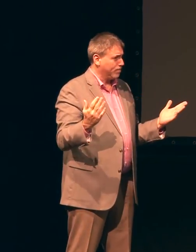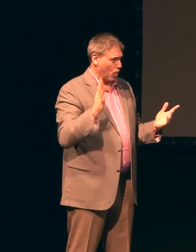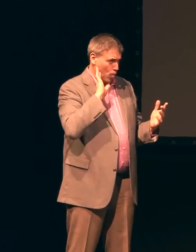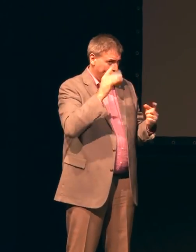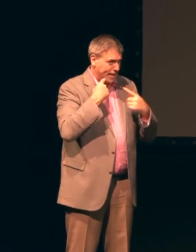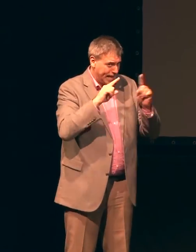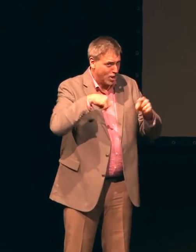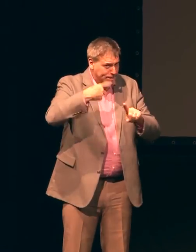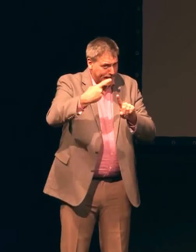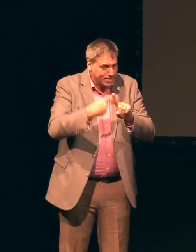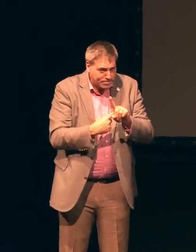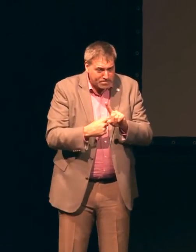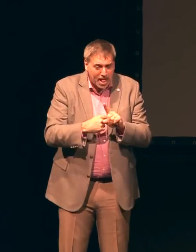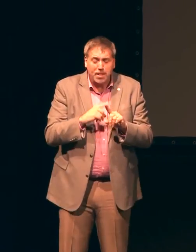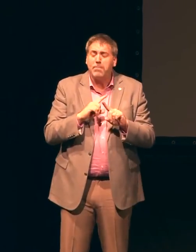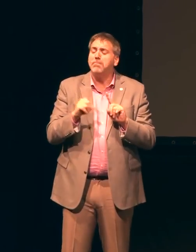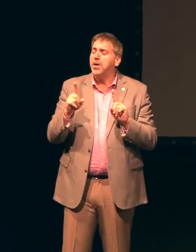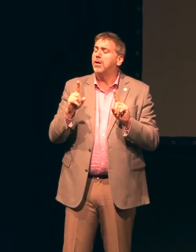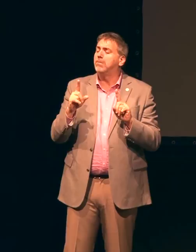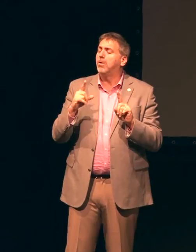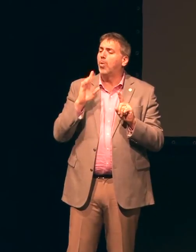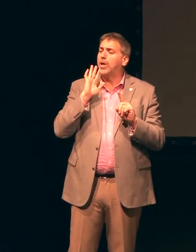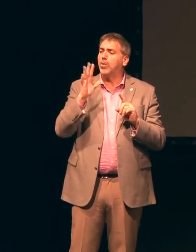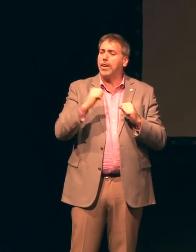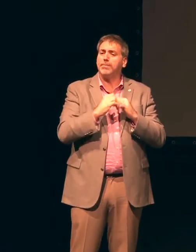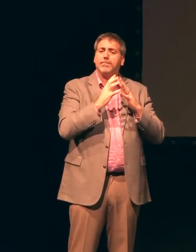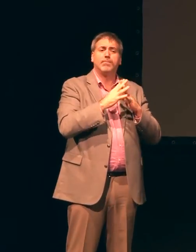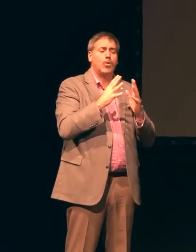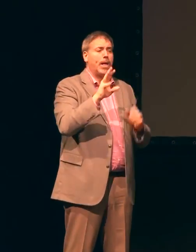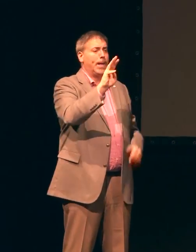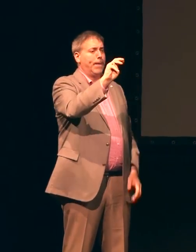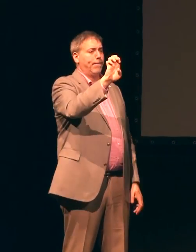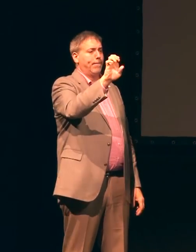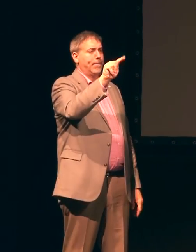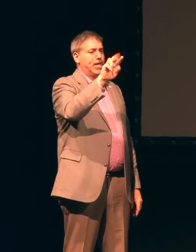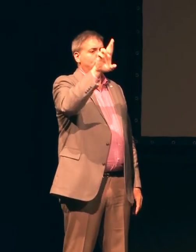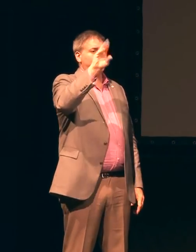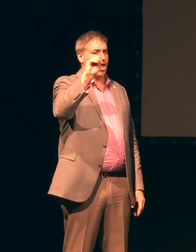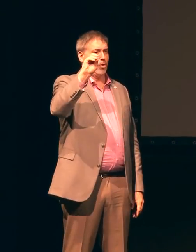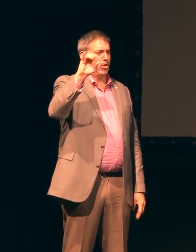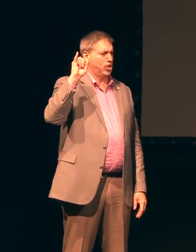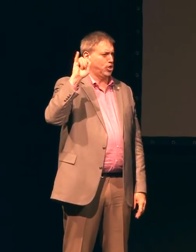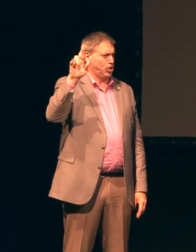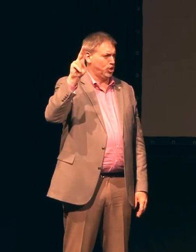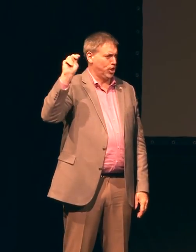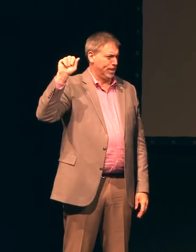implement, it's going to be announced next month but I'll talk about it here, a metro